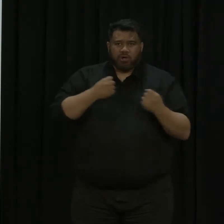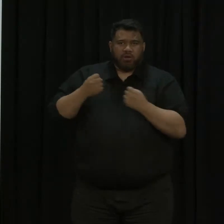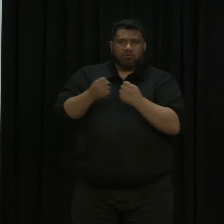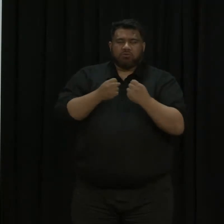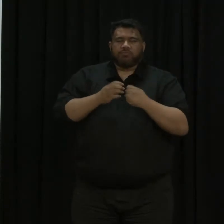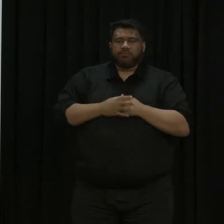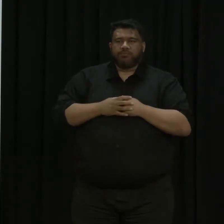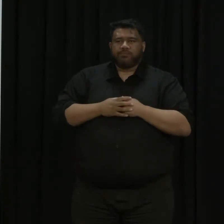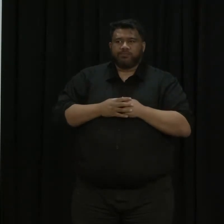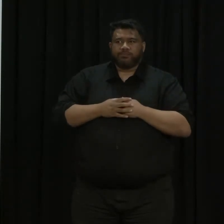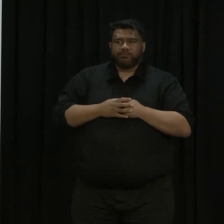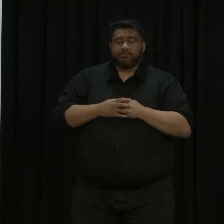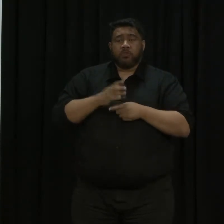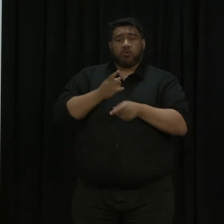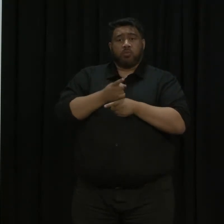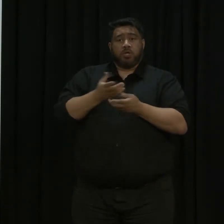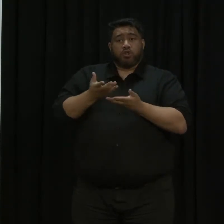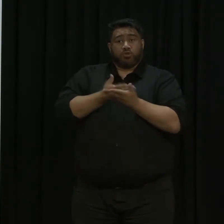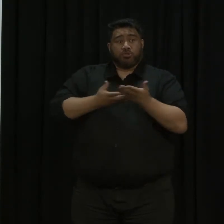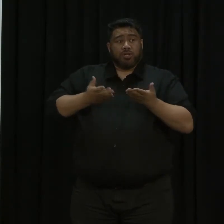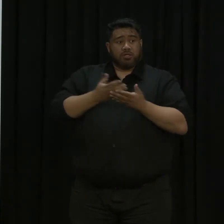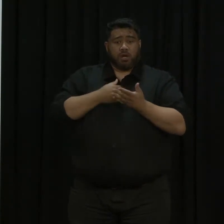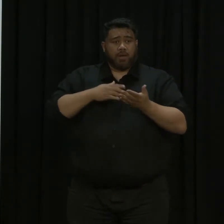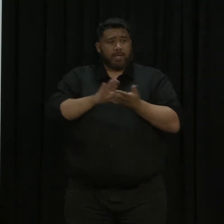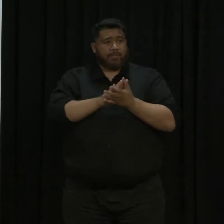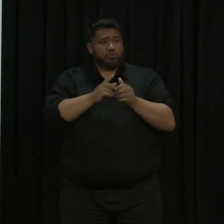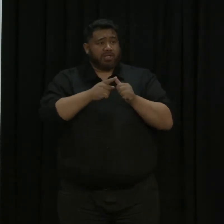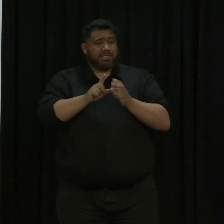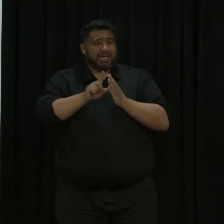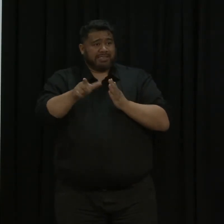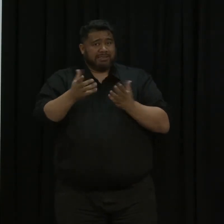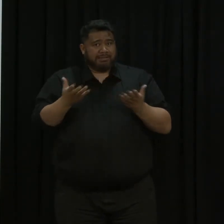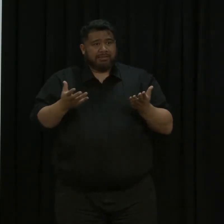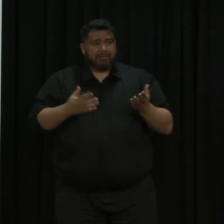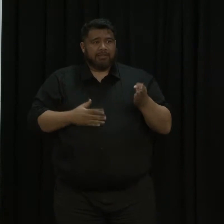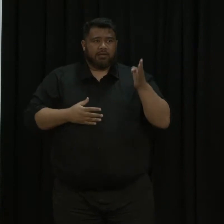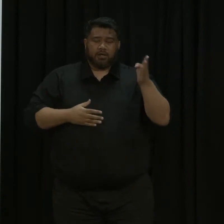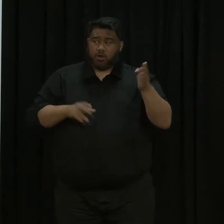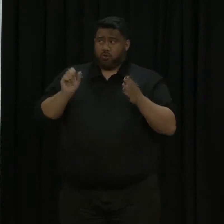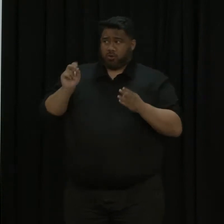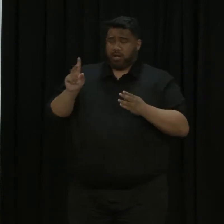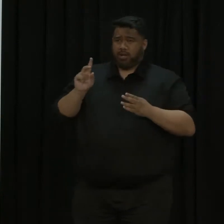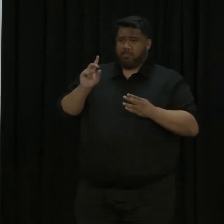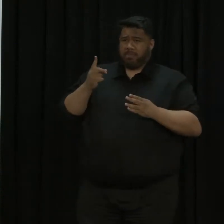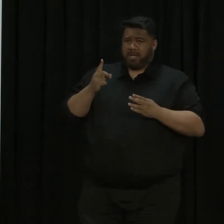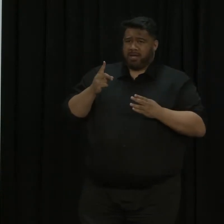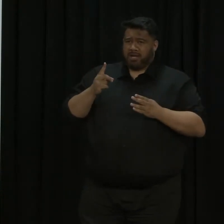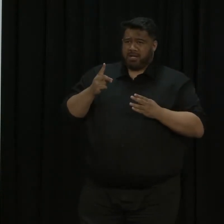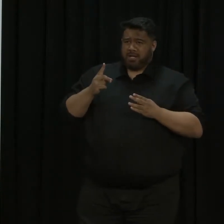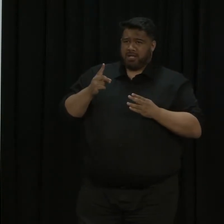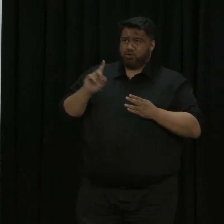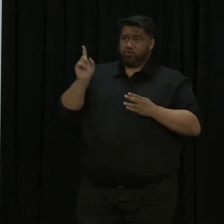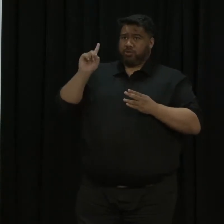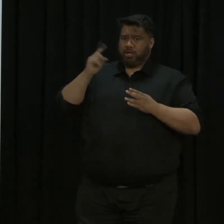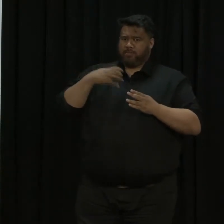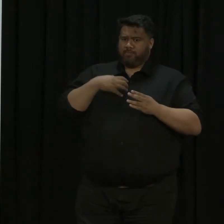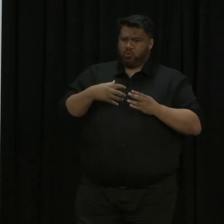randomised stops, the Navy some